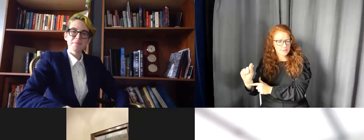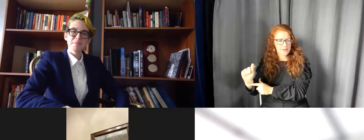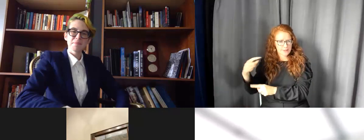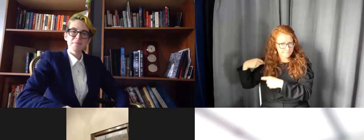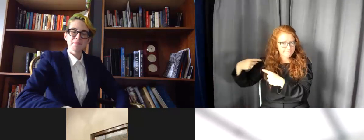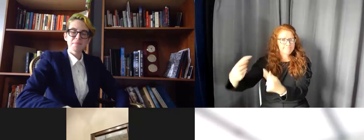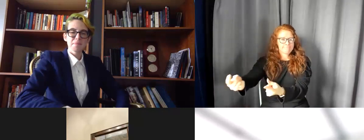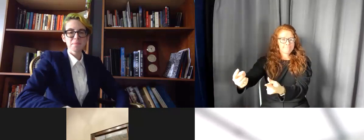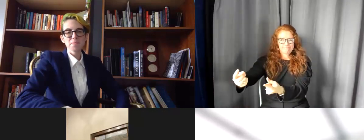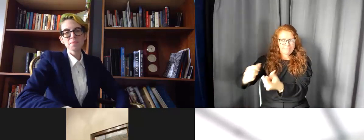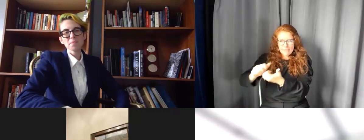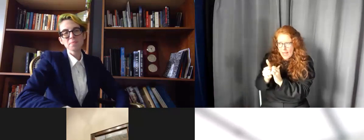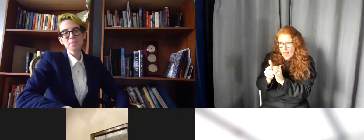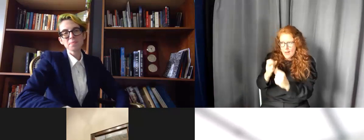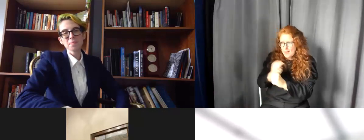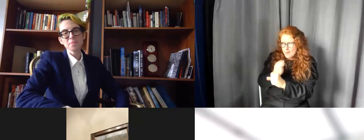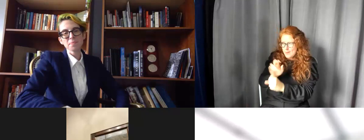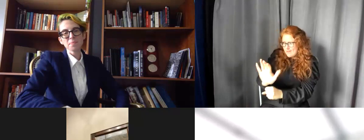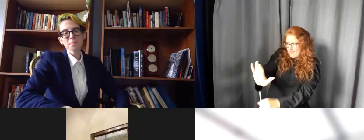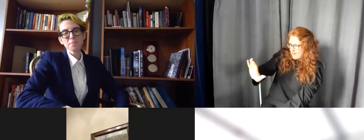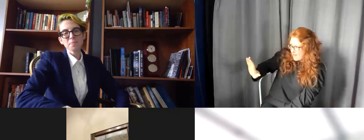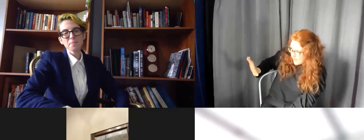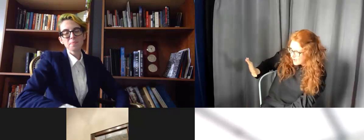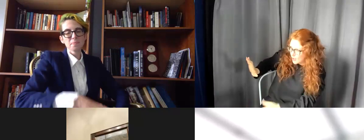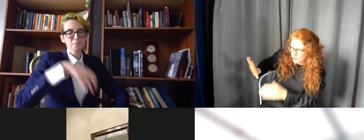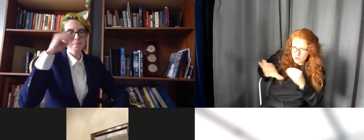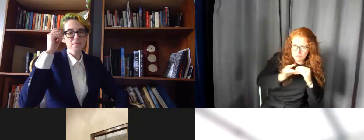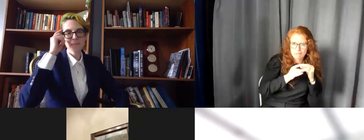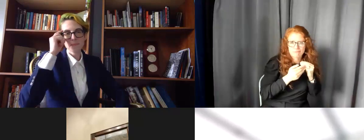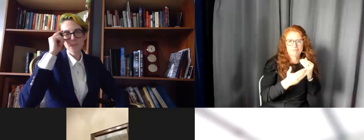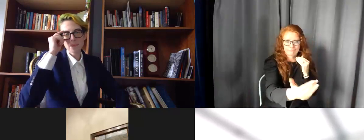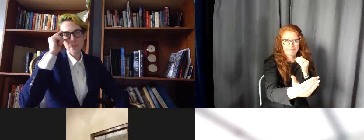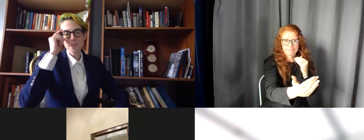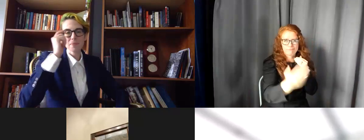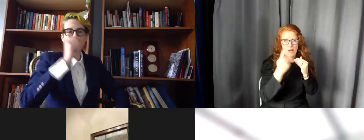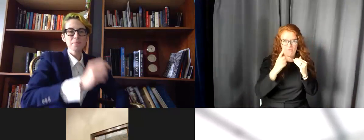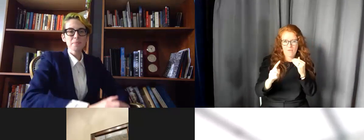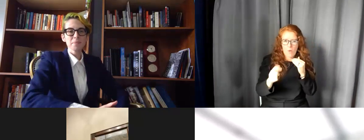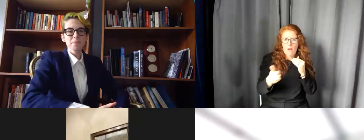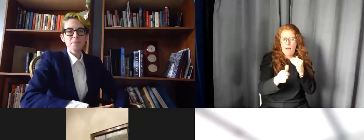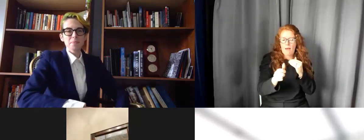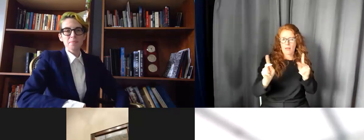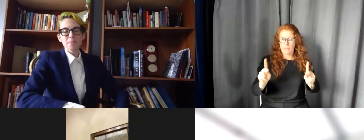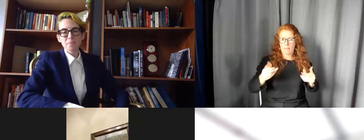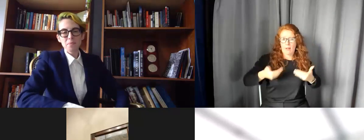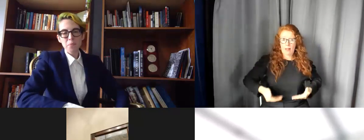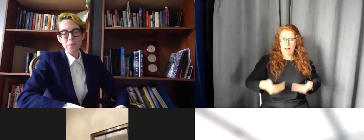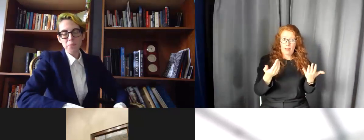Jordan Radford: you know, as as Jordan Radford: other disabled people Jordan Radford: to